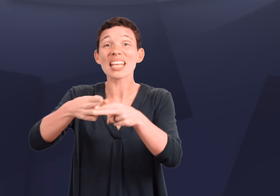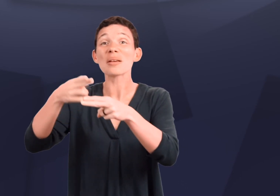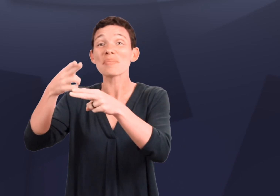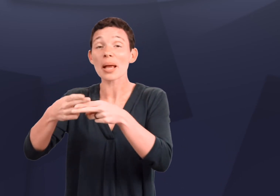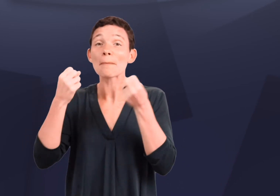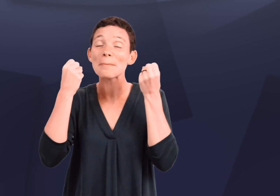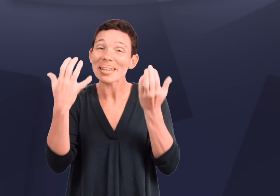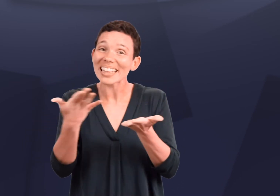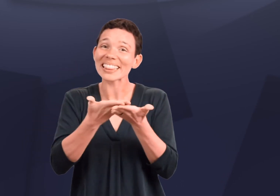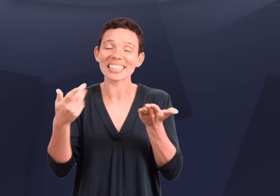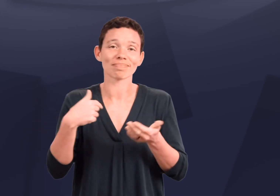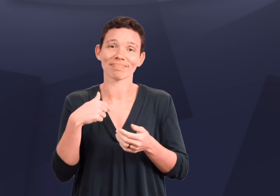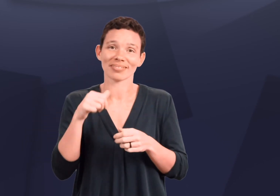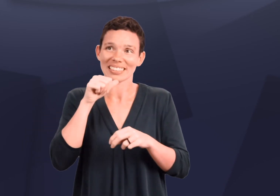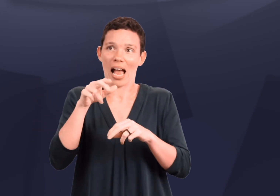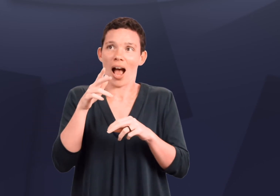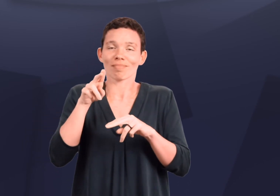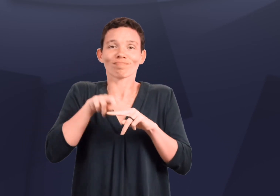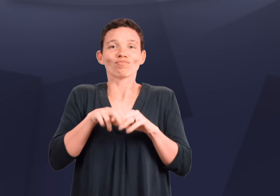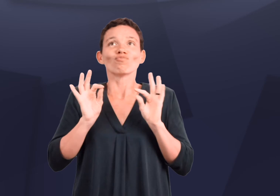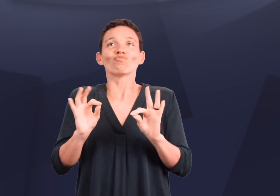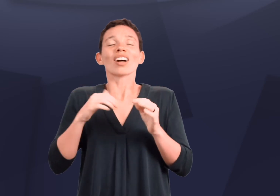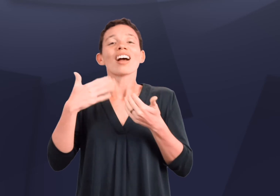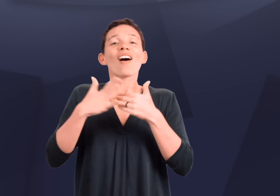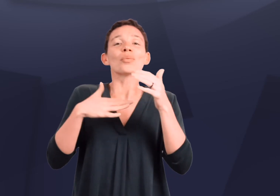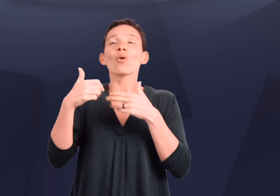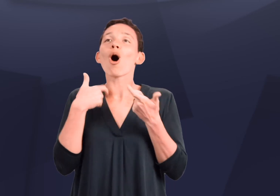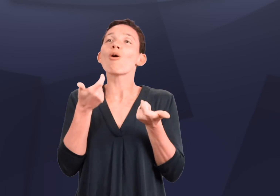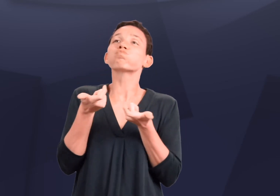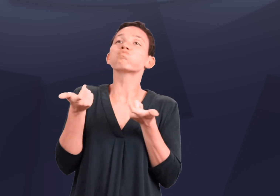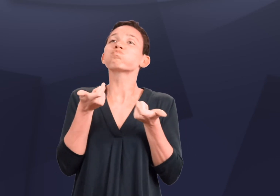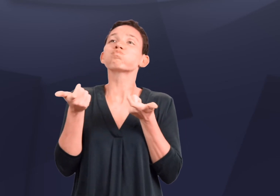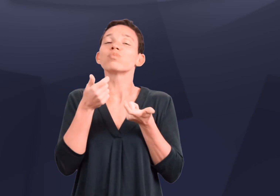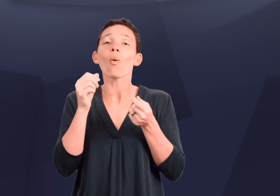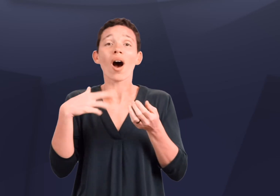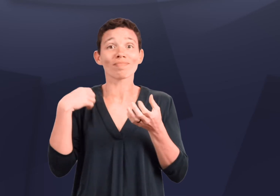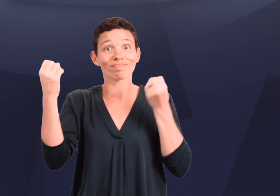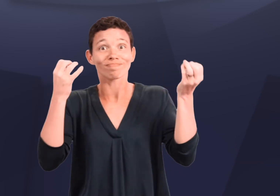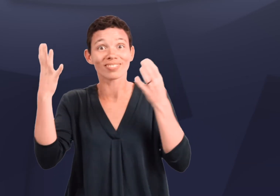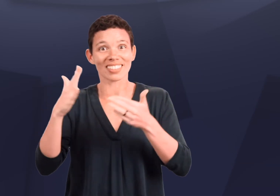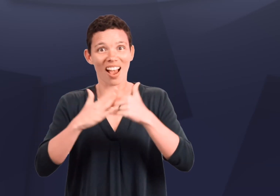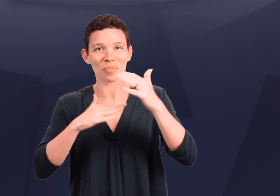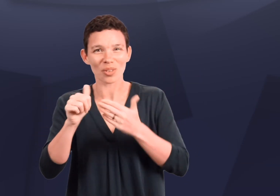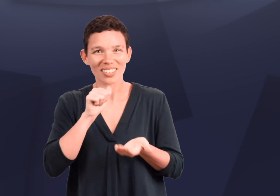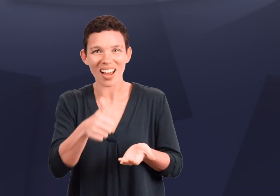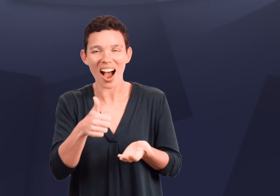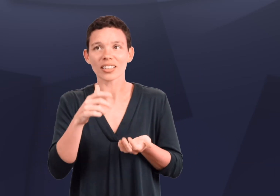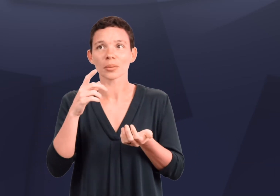Our system and society have specific ways to oppress certain groups of people. I have just named several types of oppression.